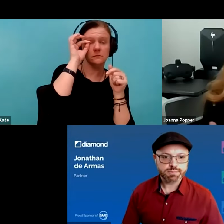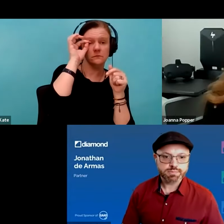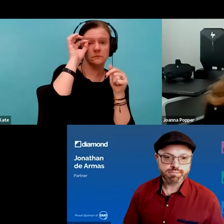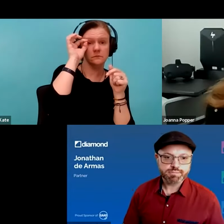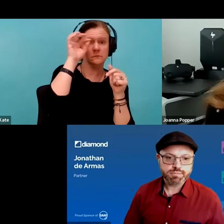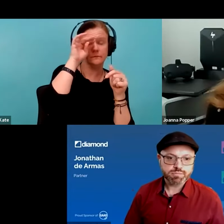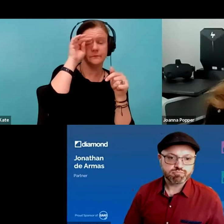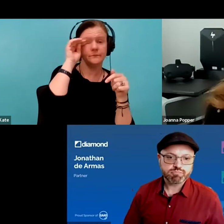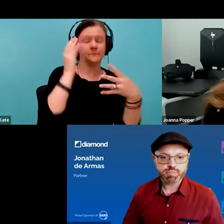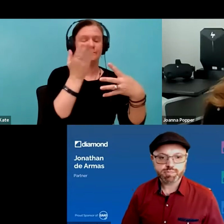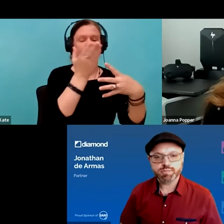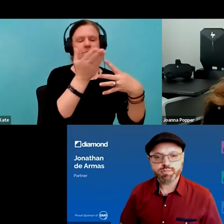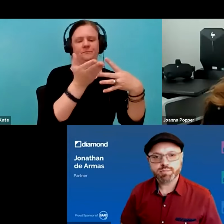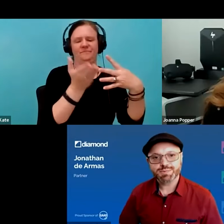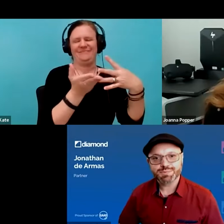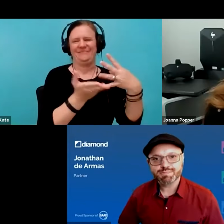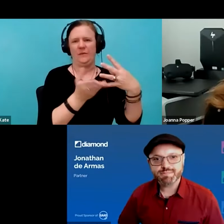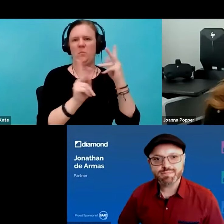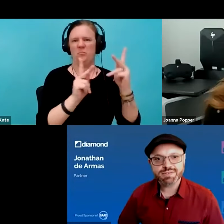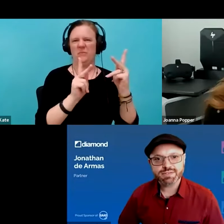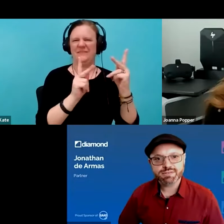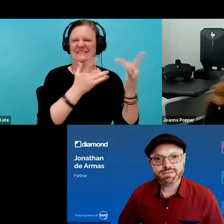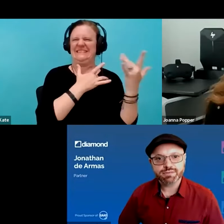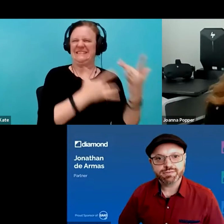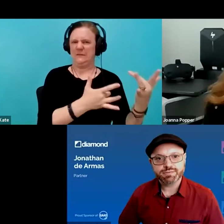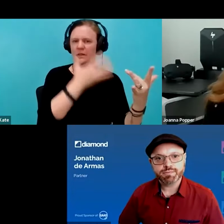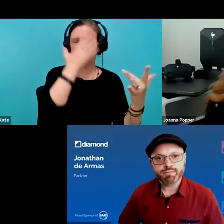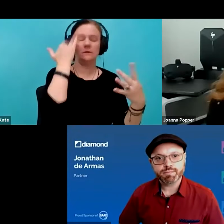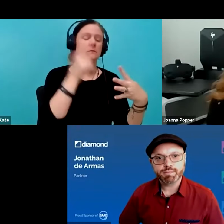Joanna Popper: User buckets that we're that we're seeing acceleration and one